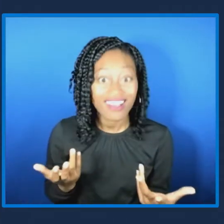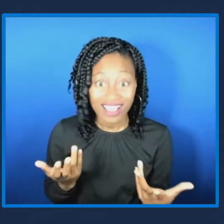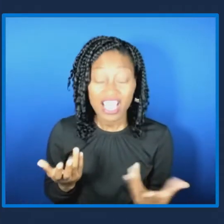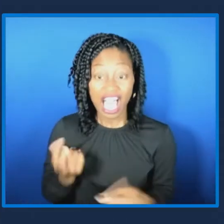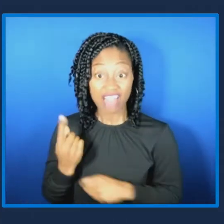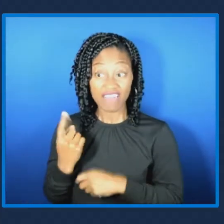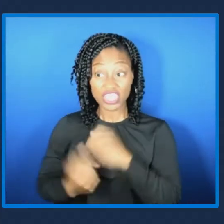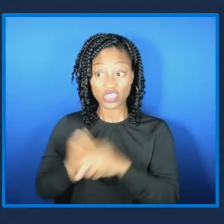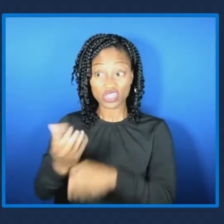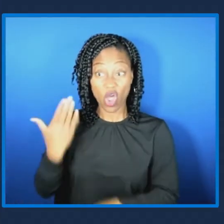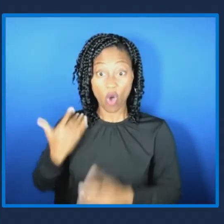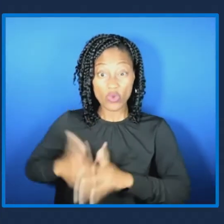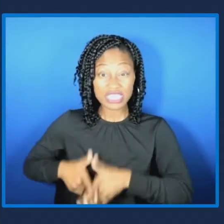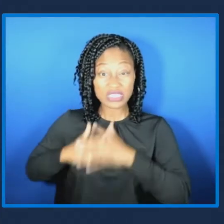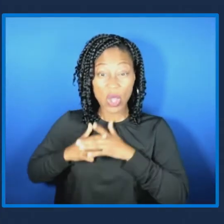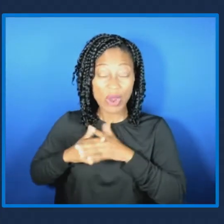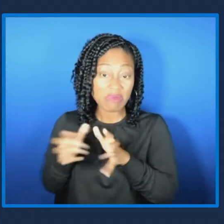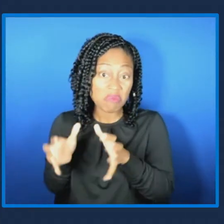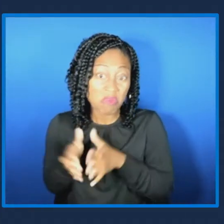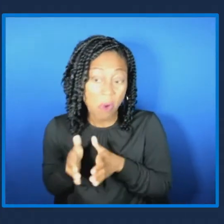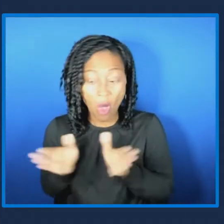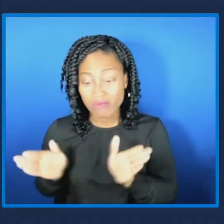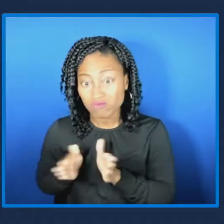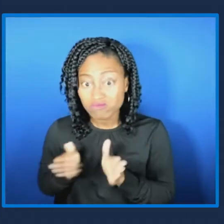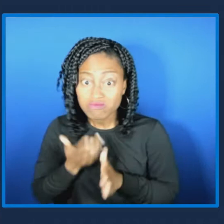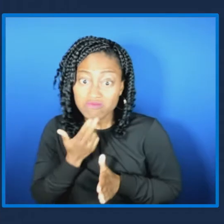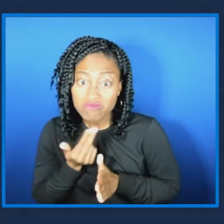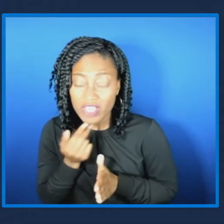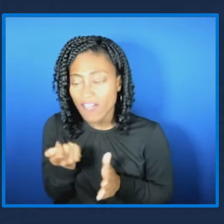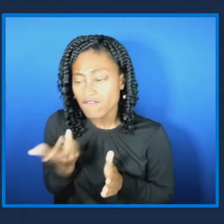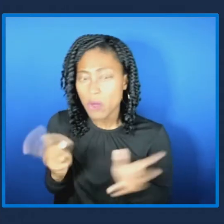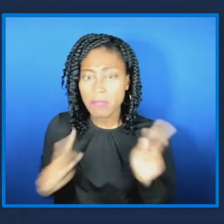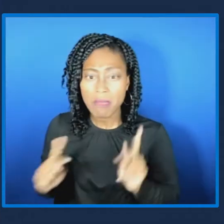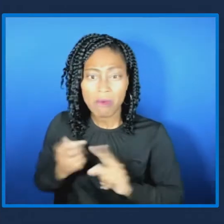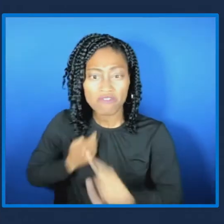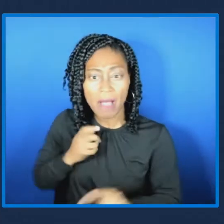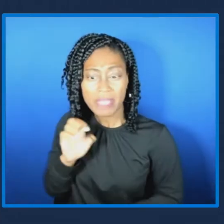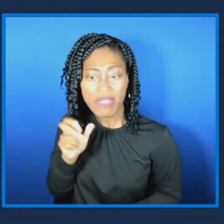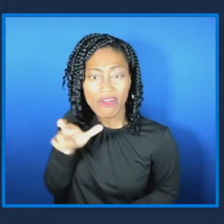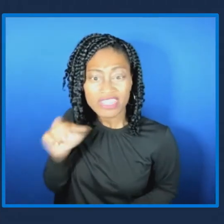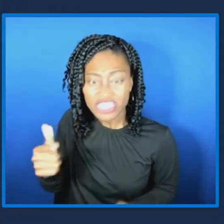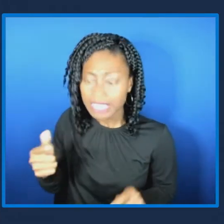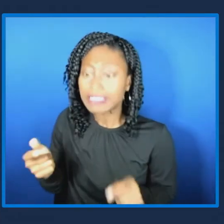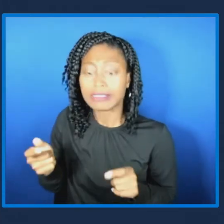when we had just a few folks from the ERG come together with some pizza,lots of coffee